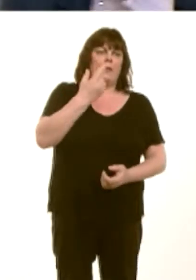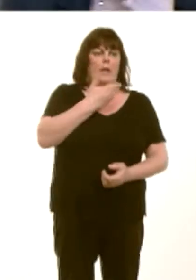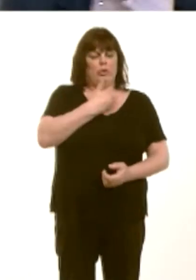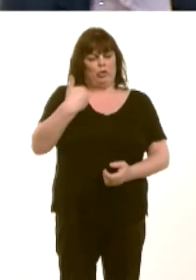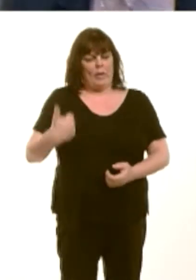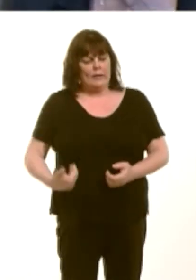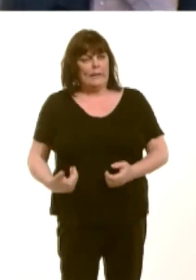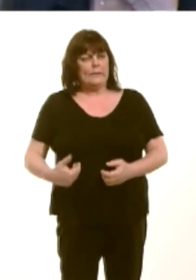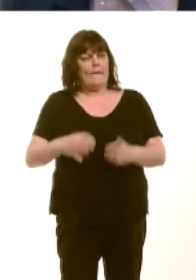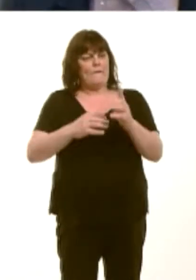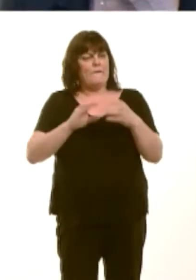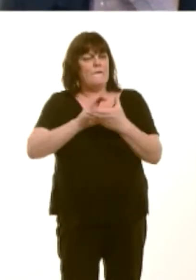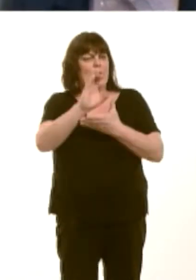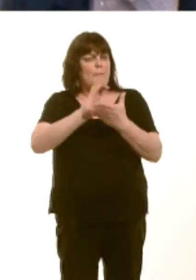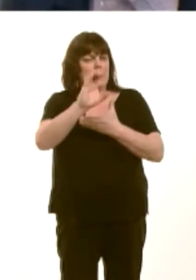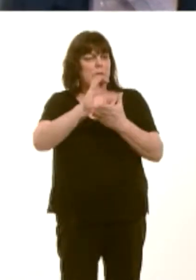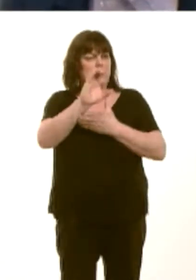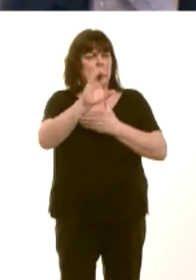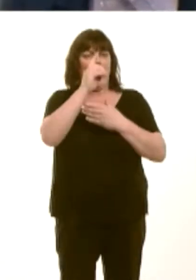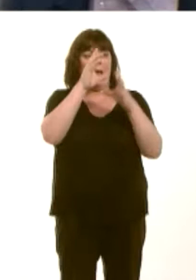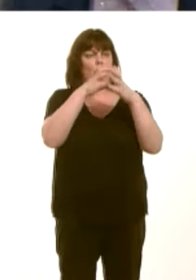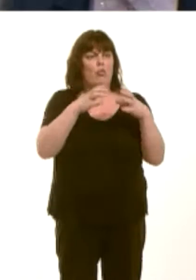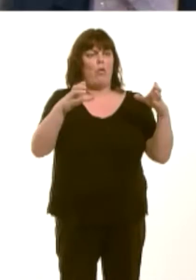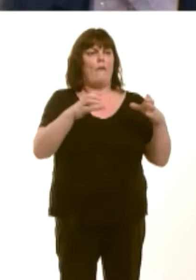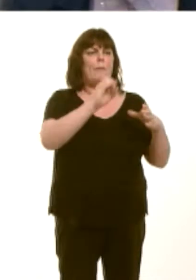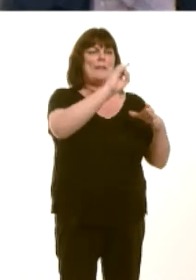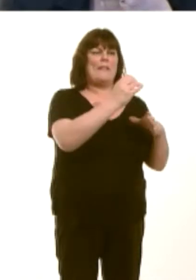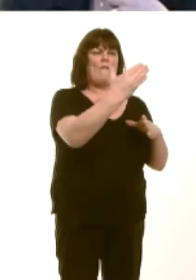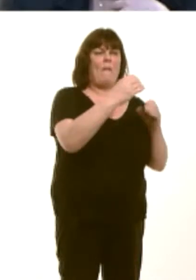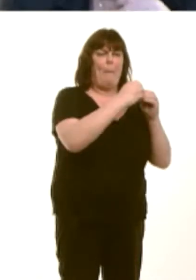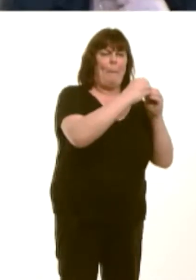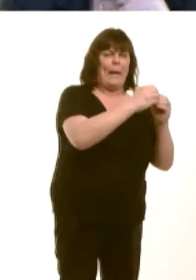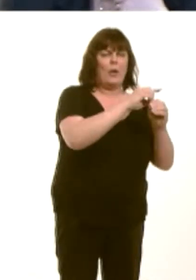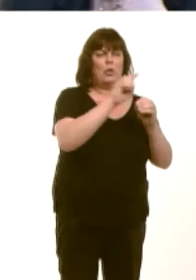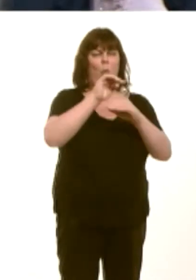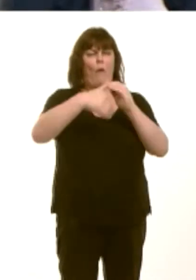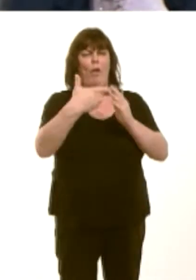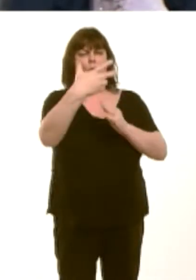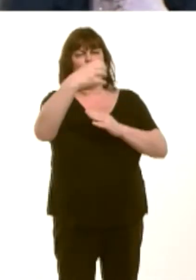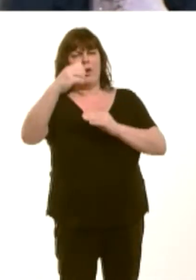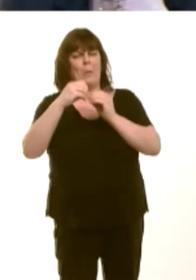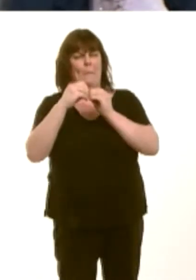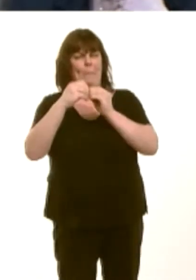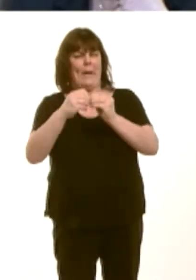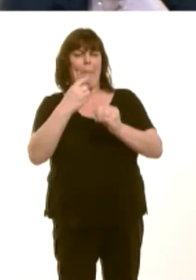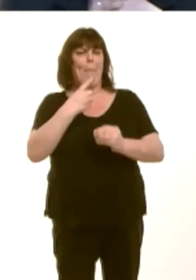next five years could grow from something like £65 billion to over £300 billion. Iím sure you agree that Wales must be a part of that.